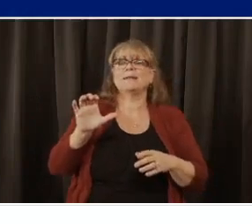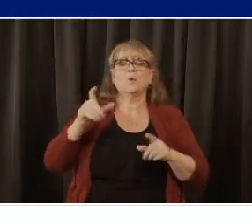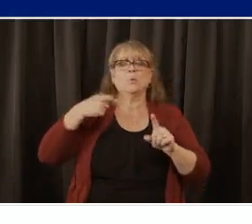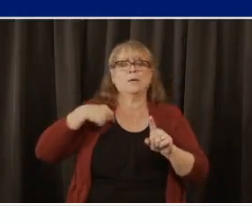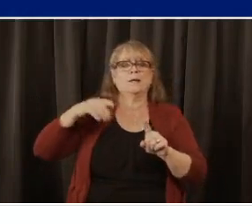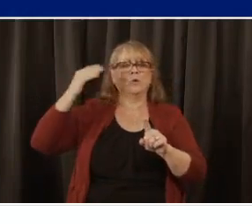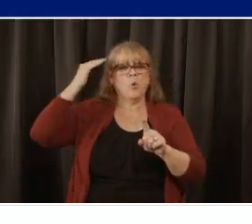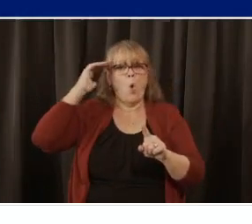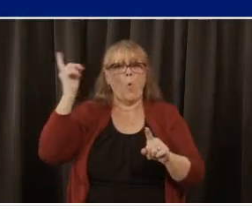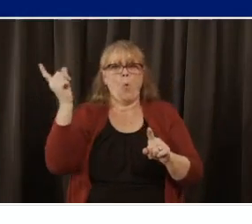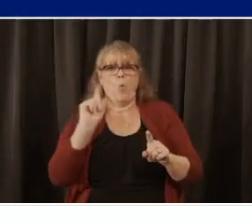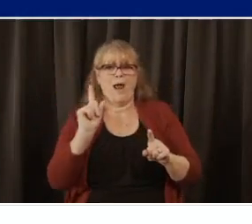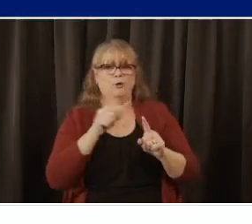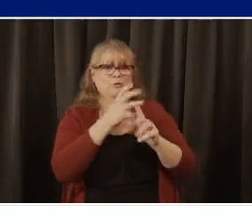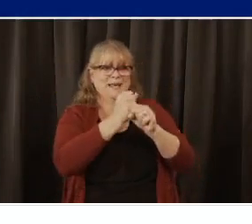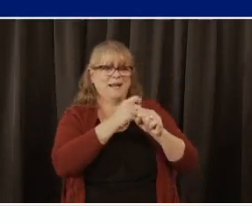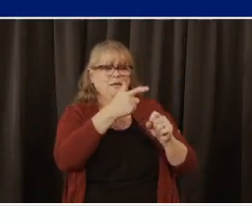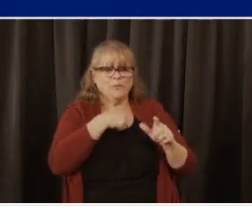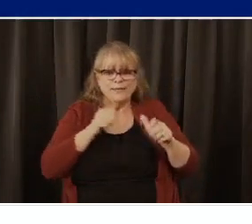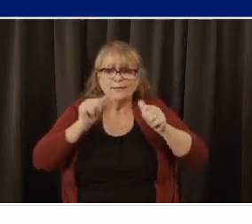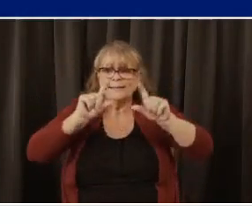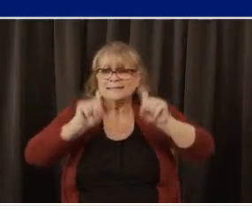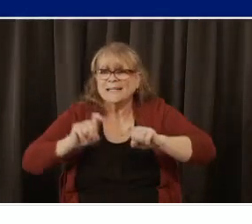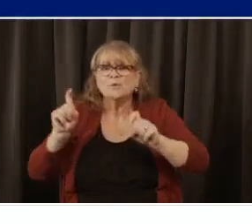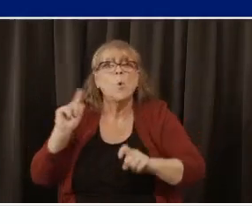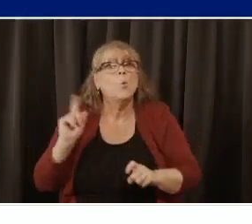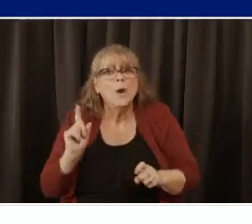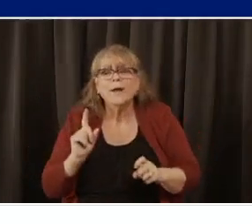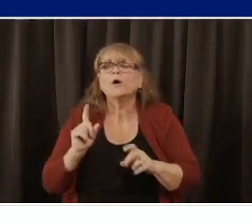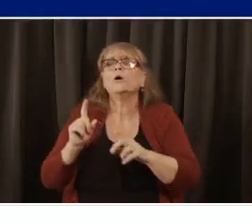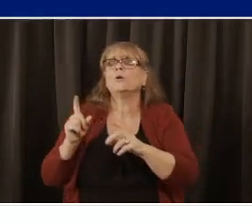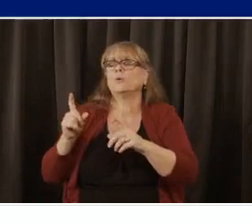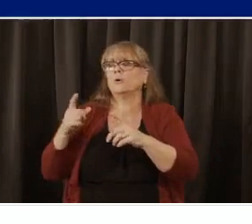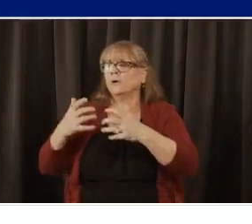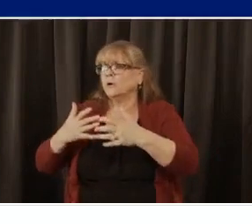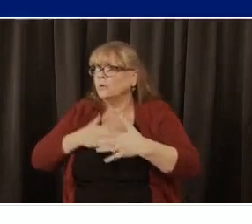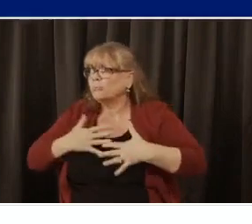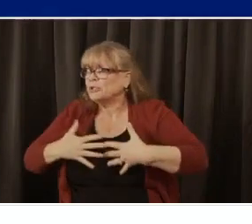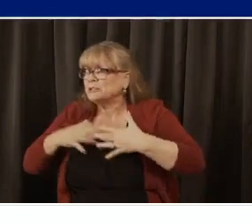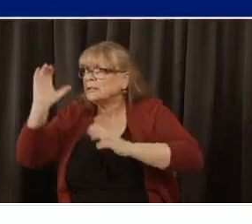we needed to develop strategies to ensure that we were using the state's resources appropriately to